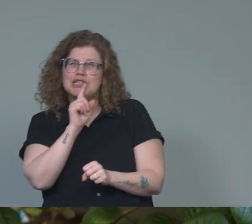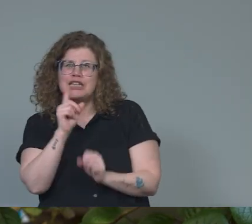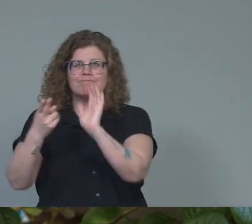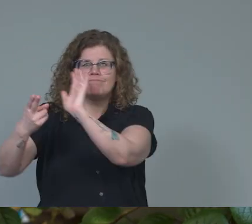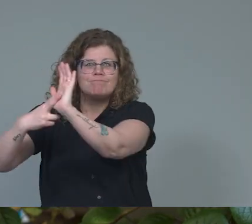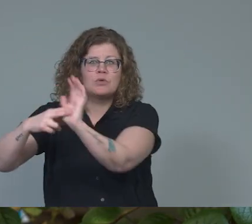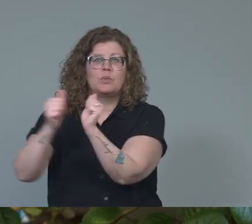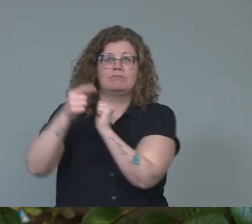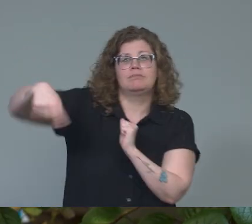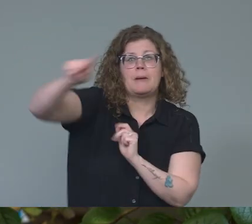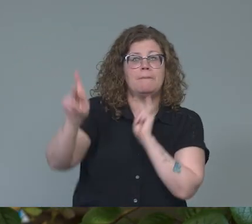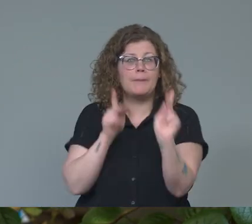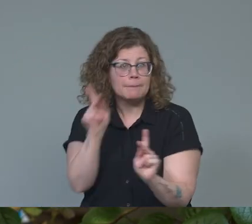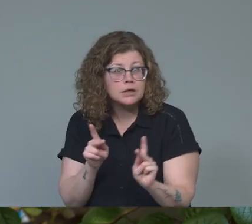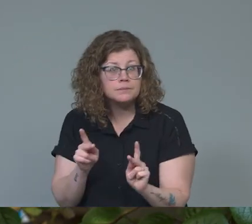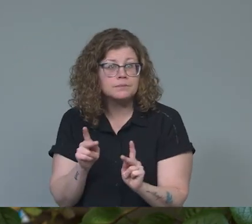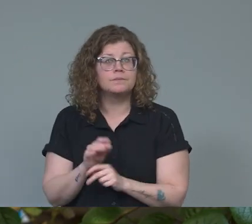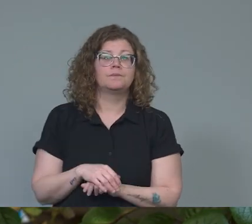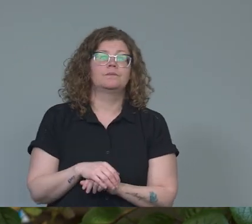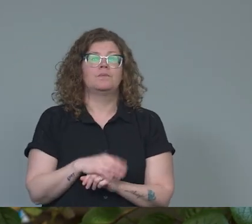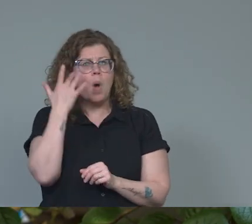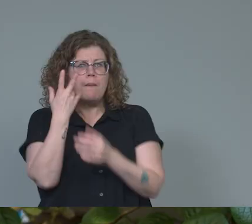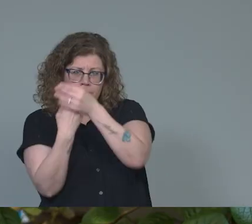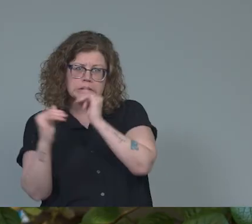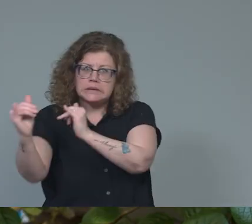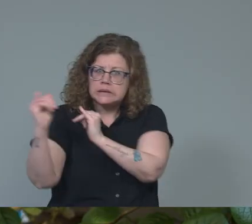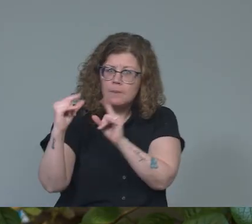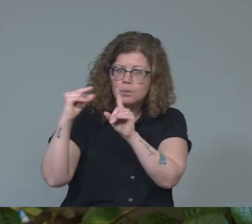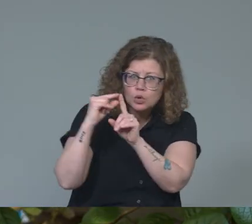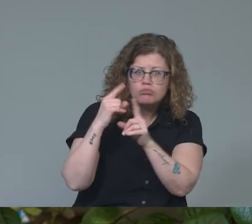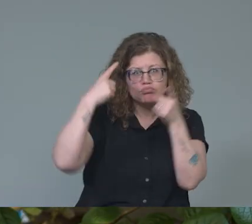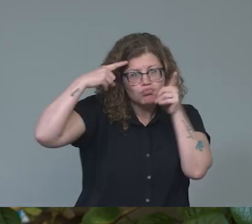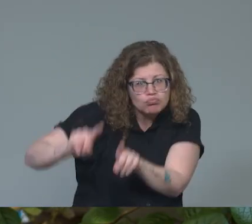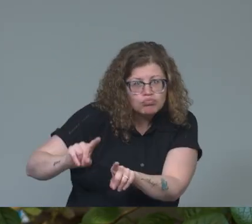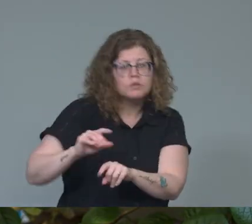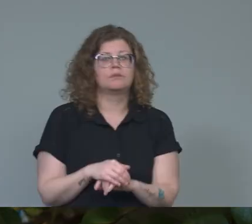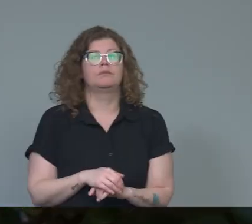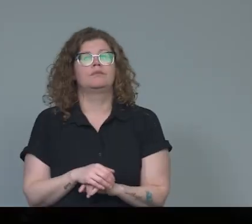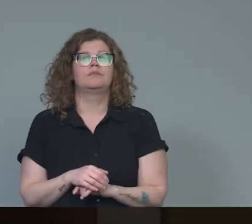that the fabricators include the City on the warranty support for those components of the work.